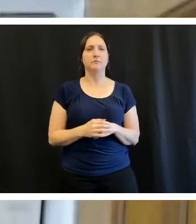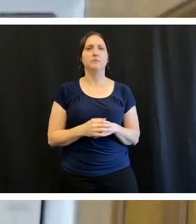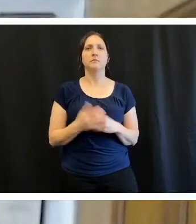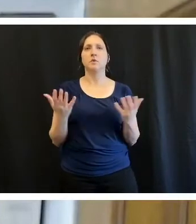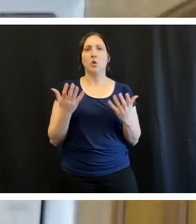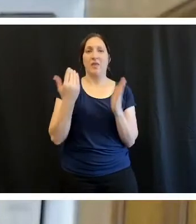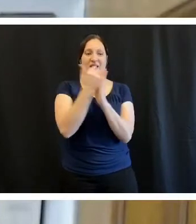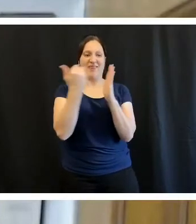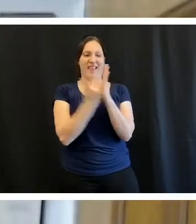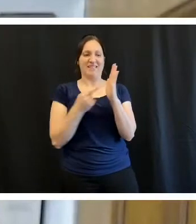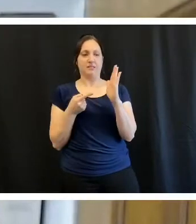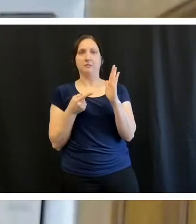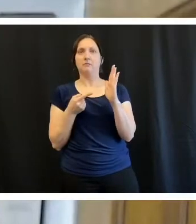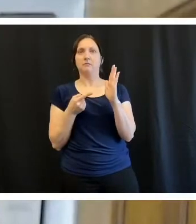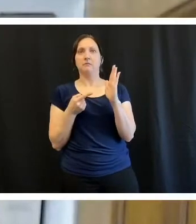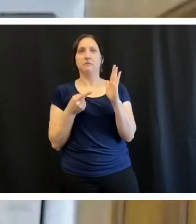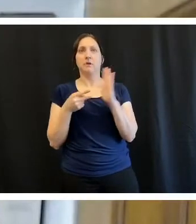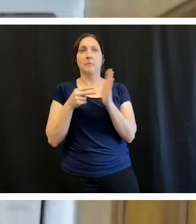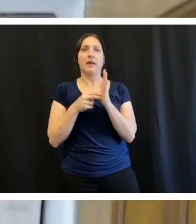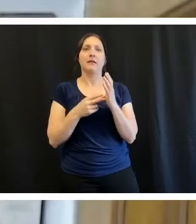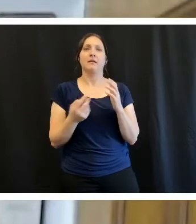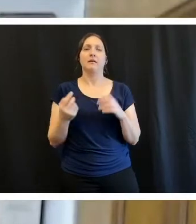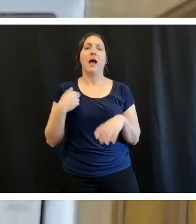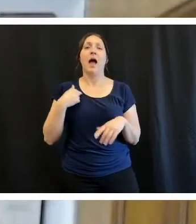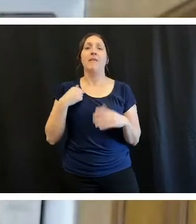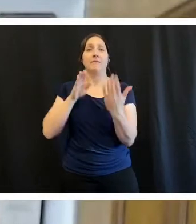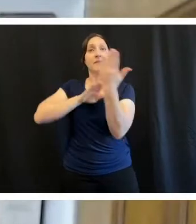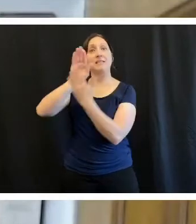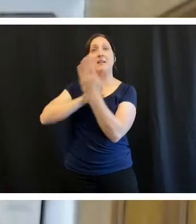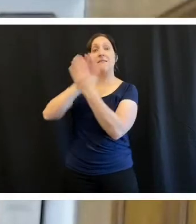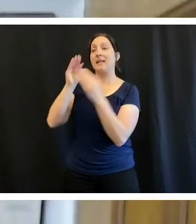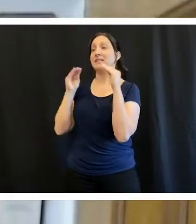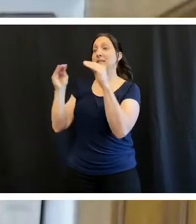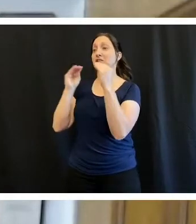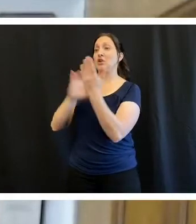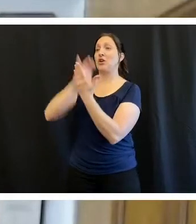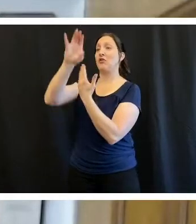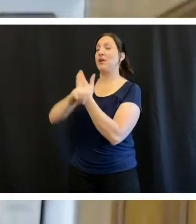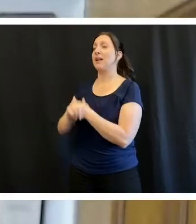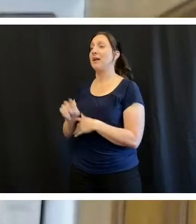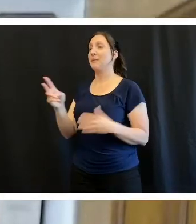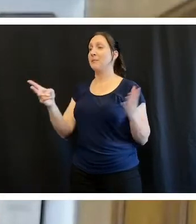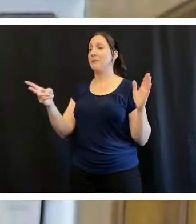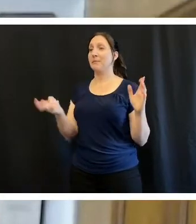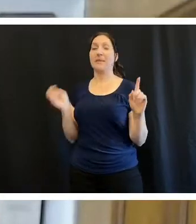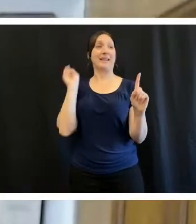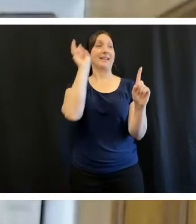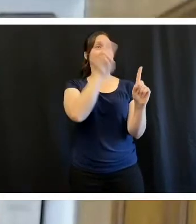You just can't take the same course you've been teaching face-to-face and just plop it online without some modification.